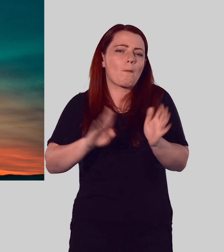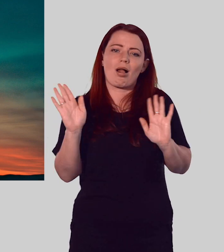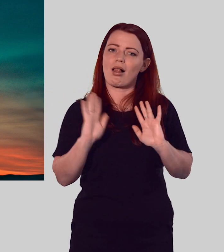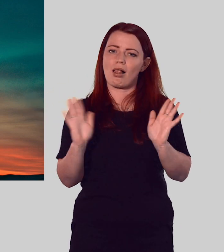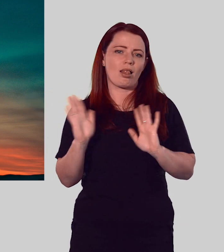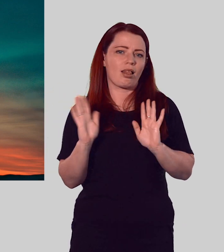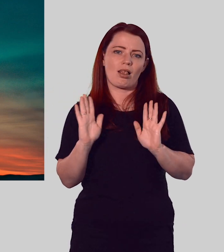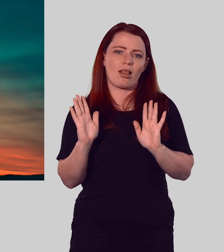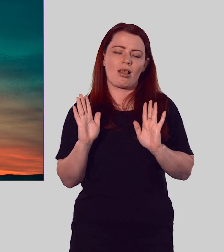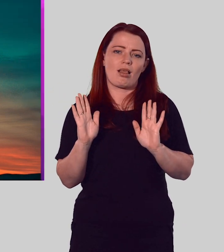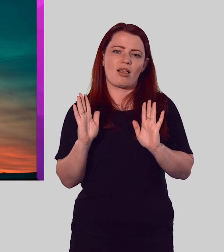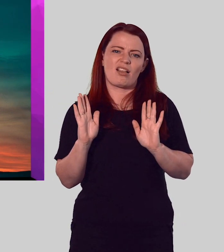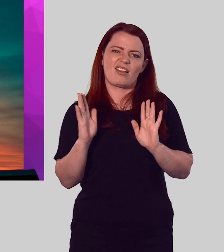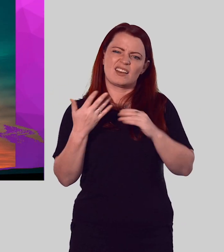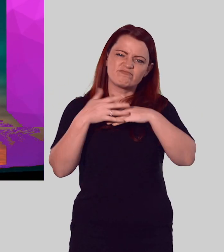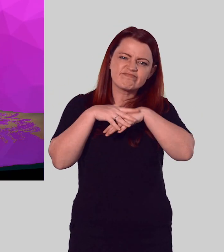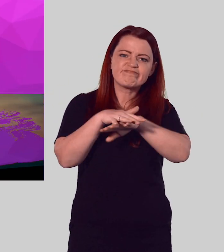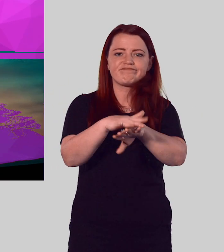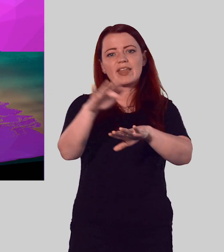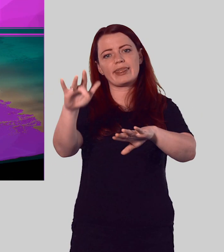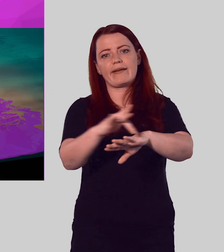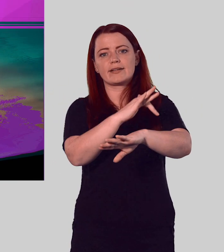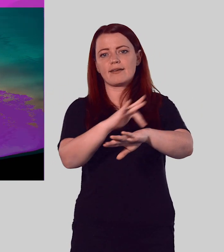might find in mainstream theatre settings.